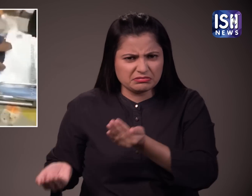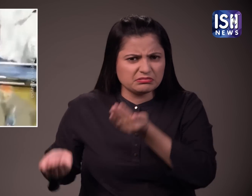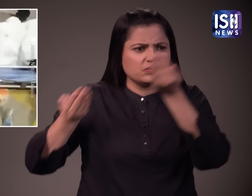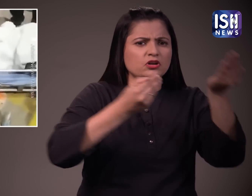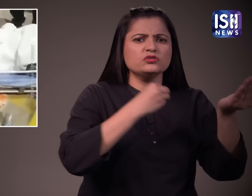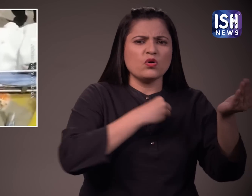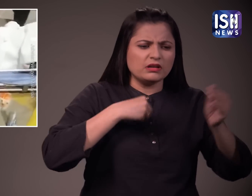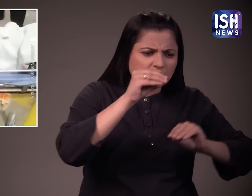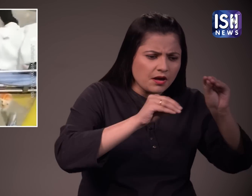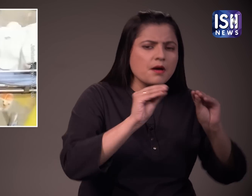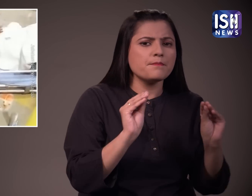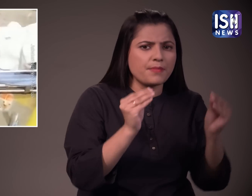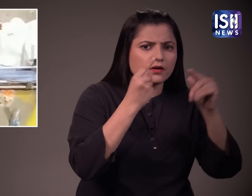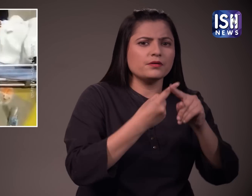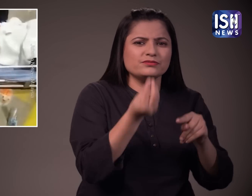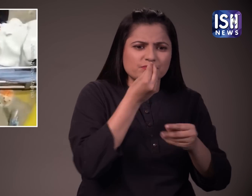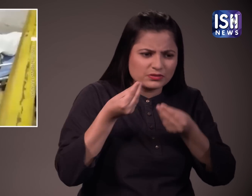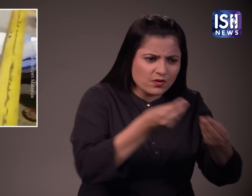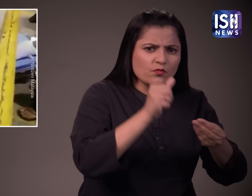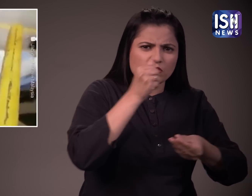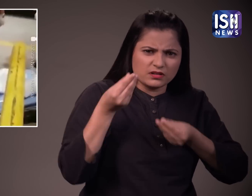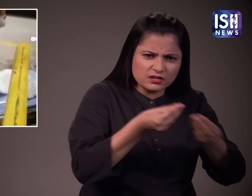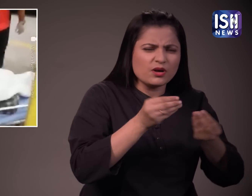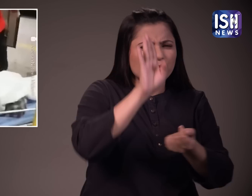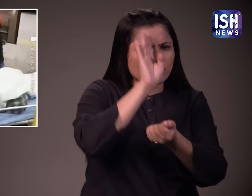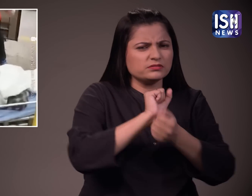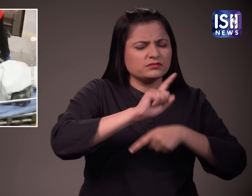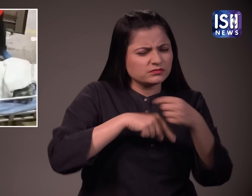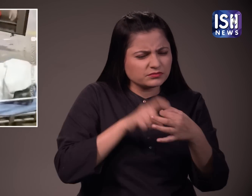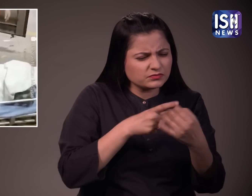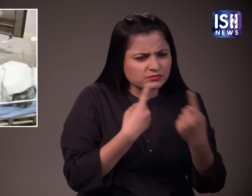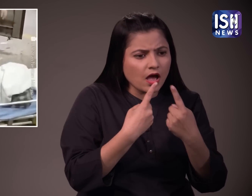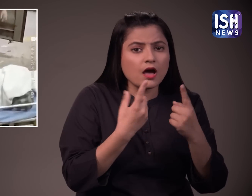The police took him to the hospital for treatment and then when he was better, questioned him.